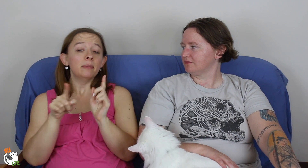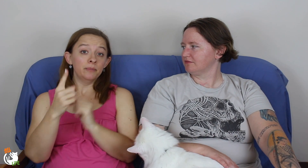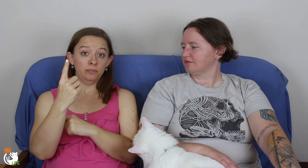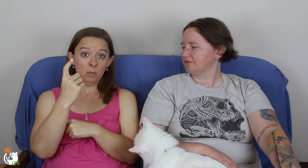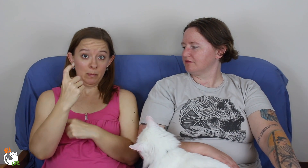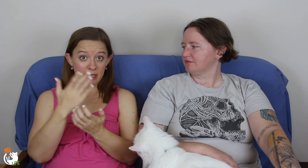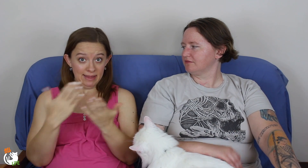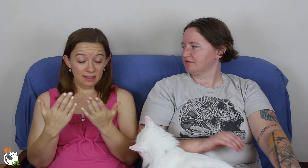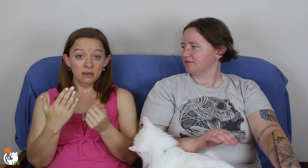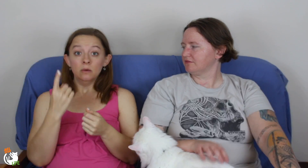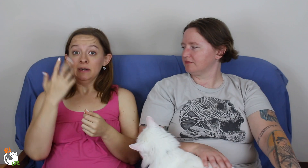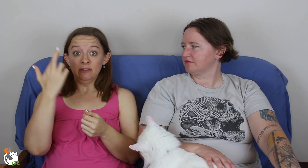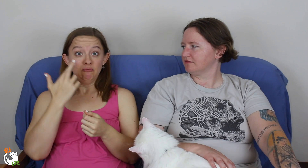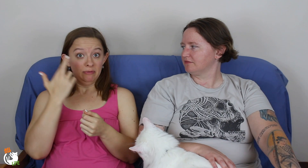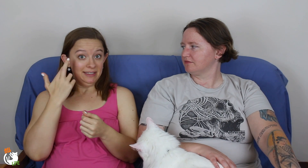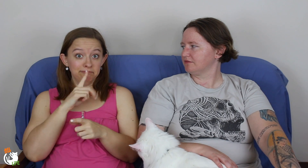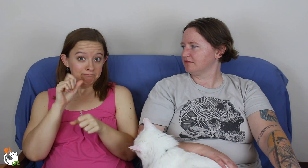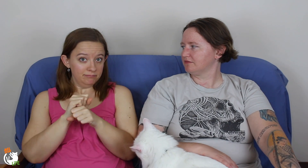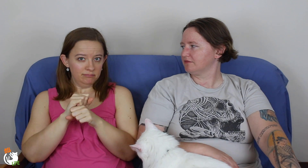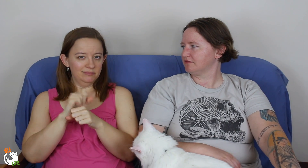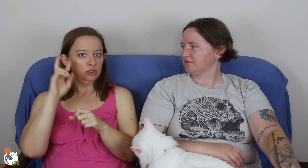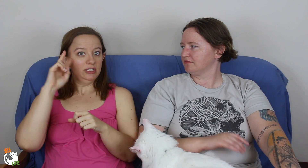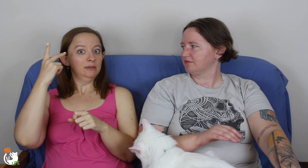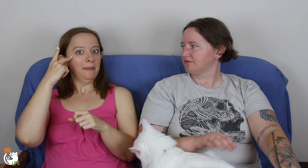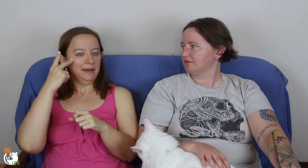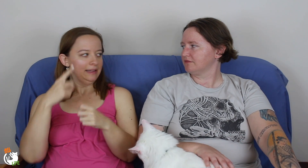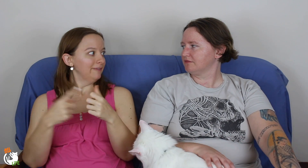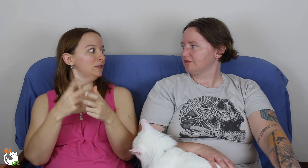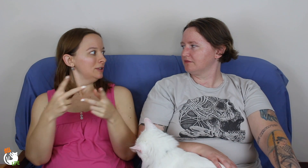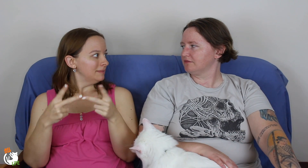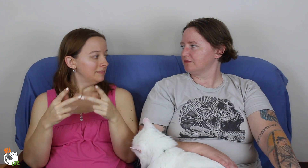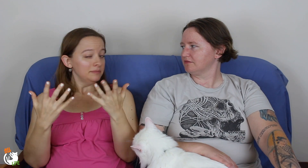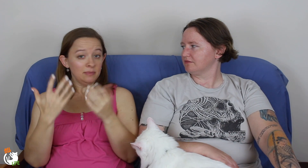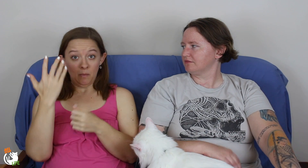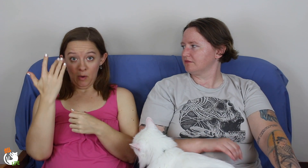and it helped us make a decision. But one more thing. One of the actual reasons we changed our mind in the first place